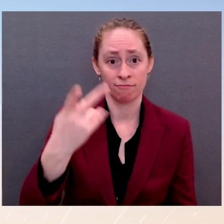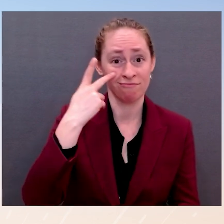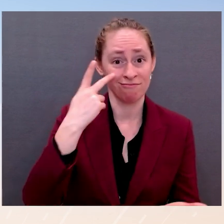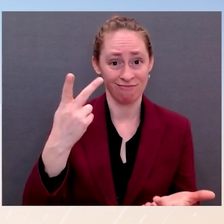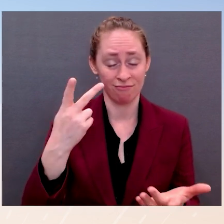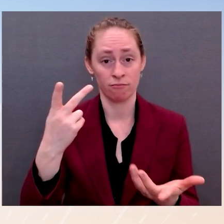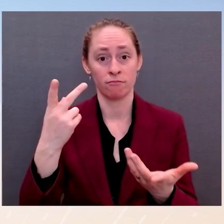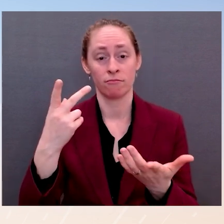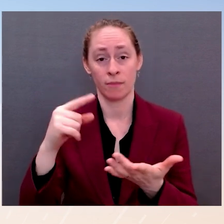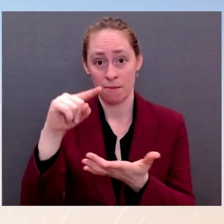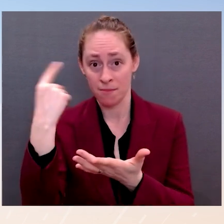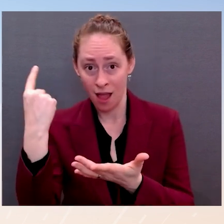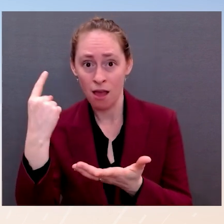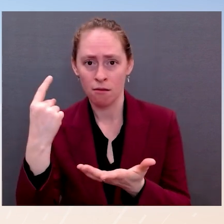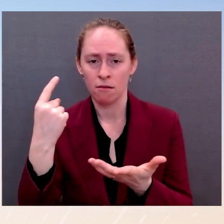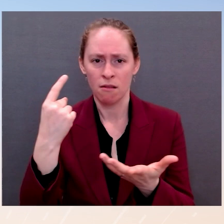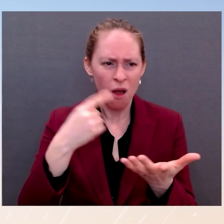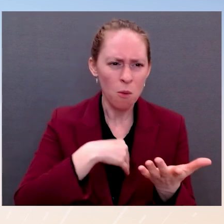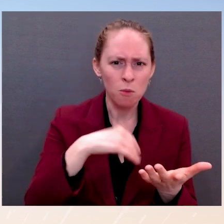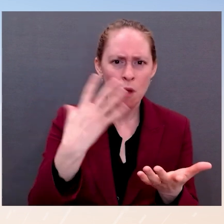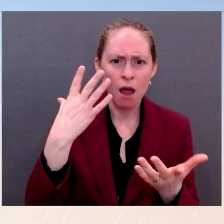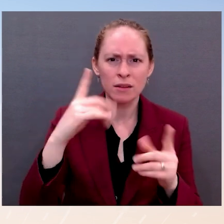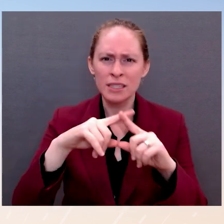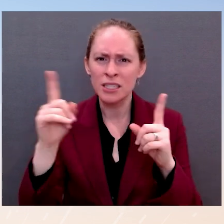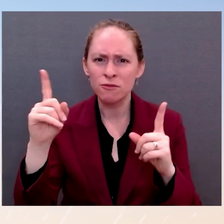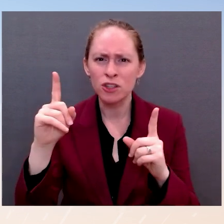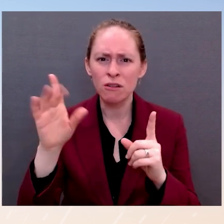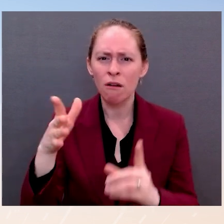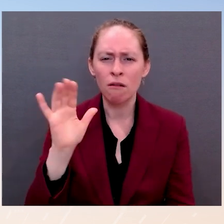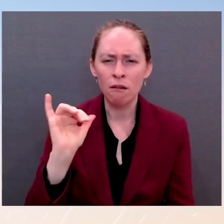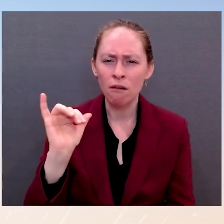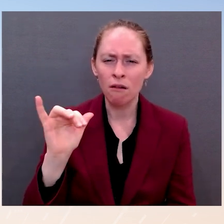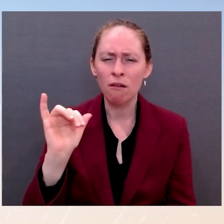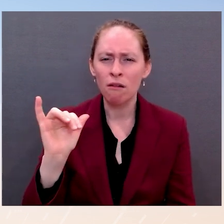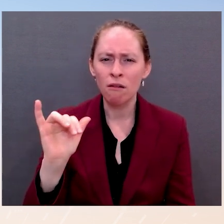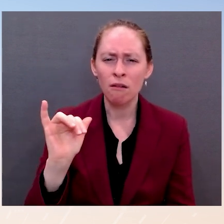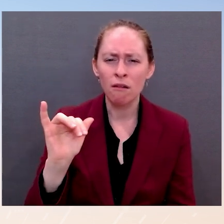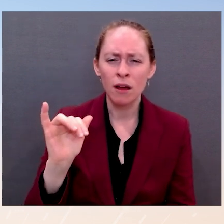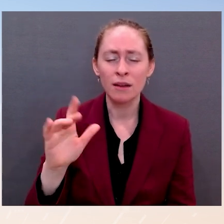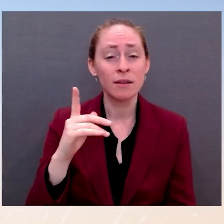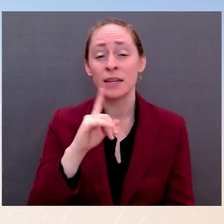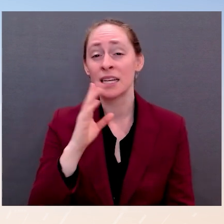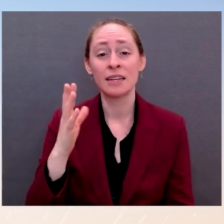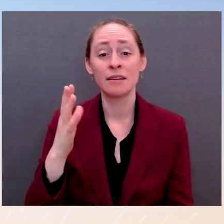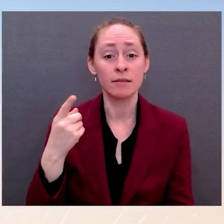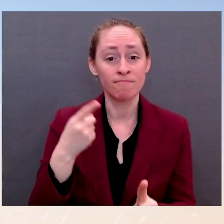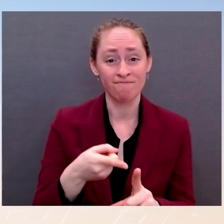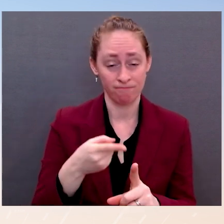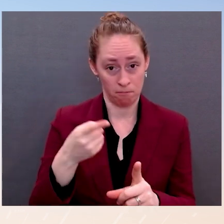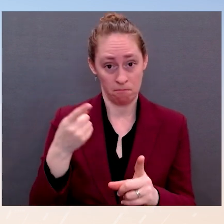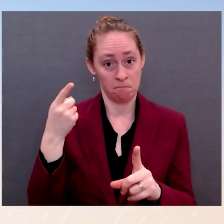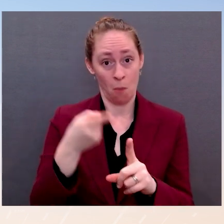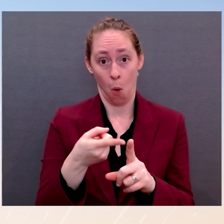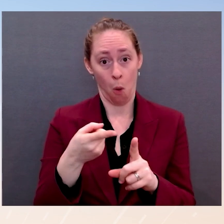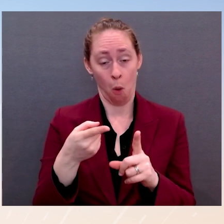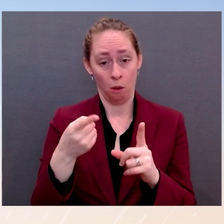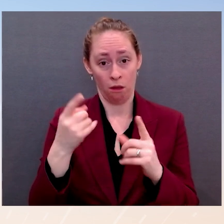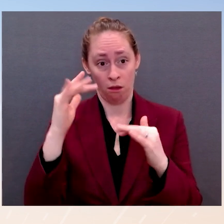despite this decline over time and the narrowing of the gap. Black people had the highest rates of cancer death